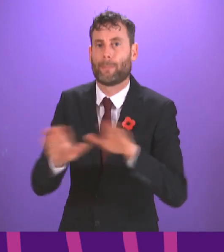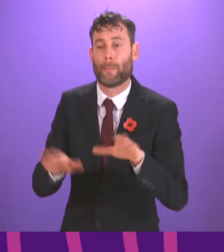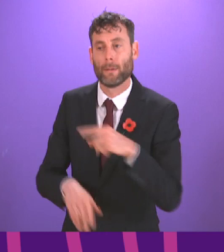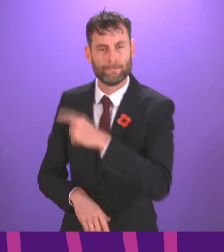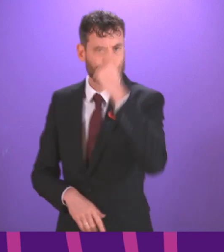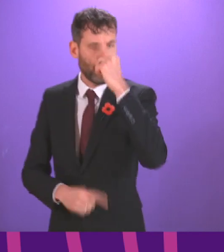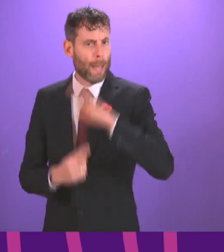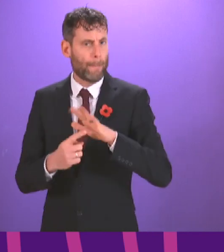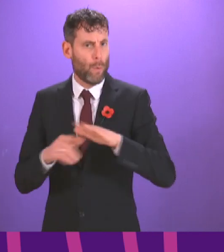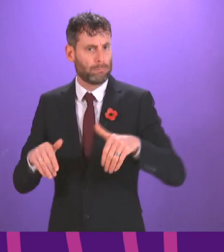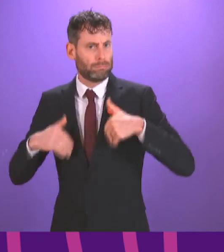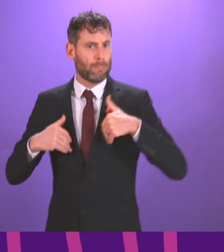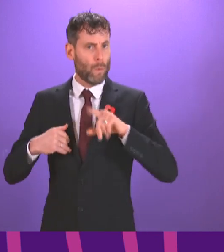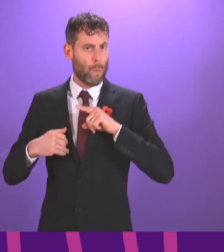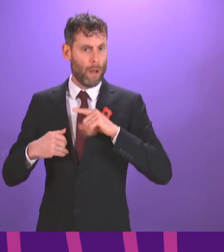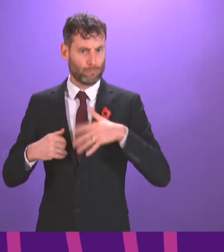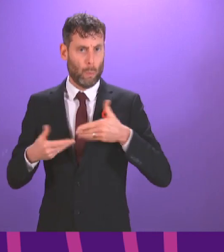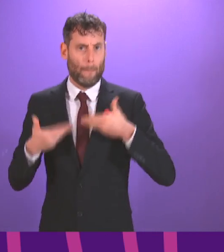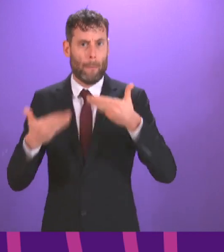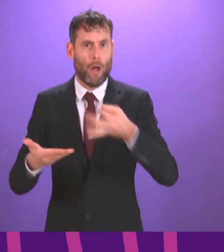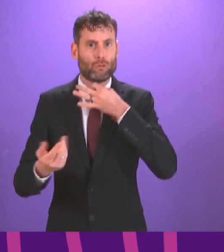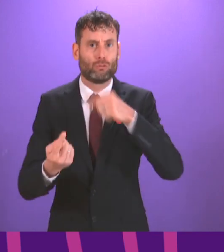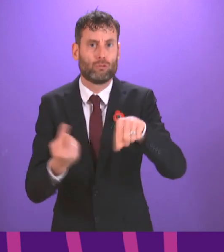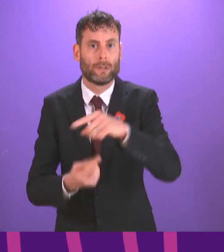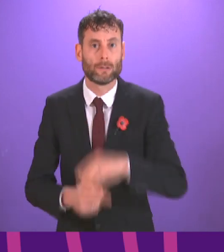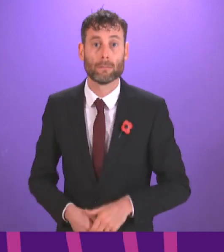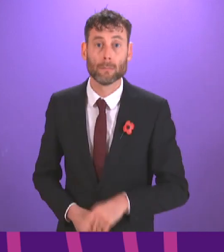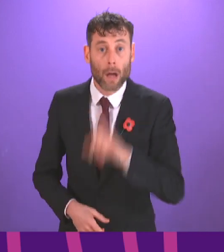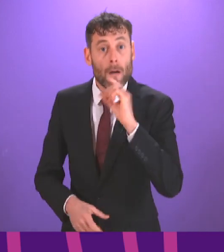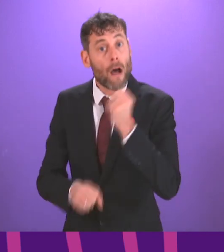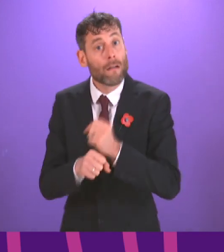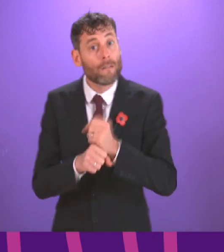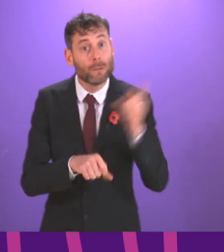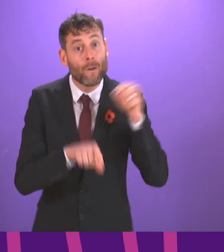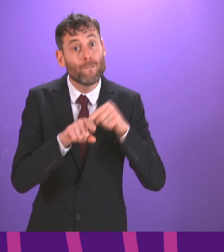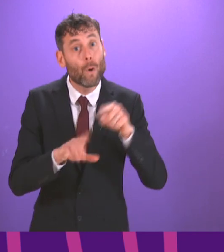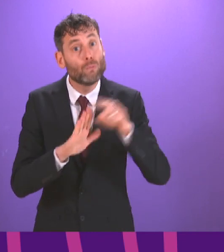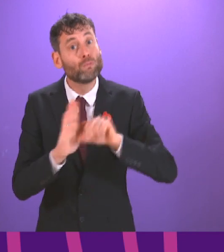vulnerable residents. However, the Government broke its own rule: it sent hundreds of people